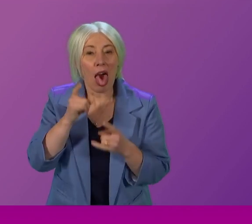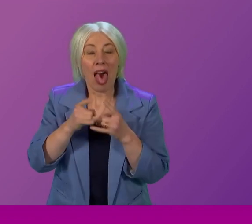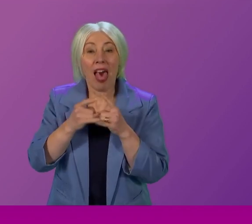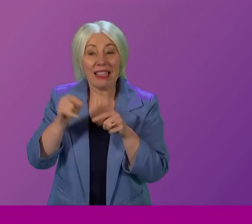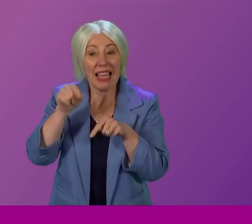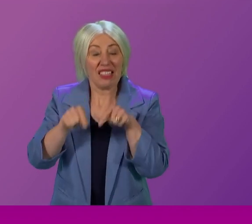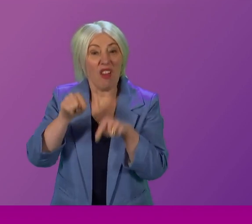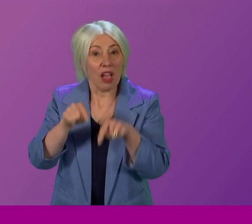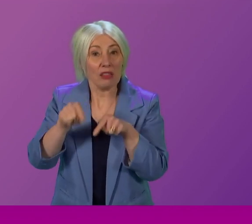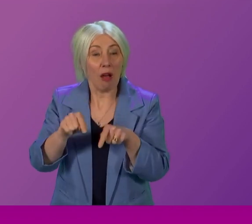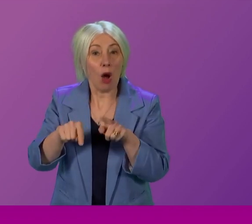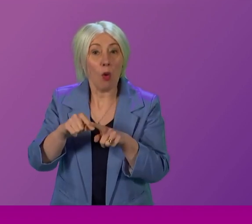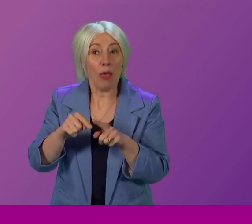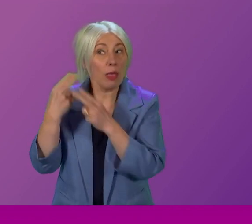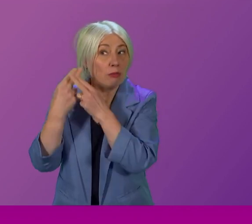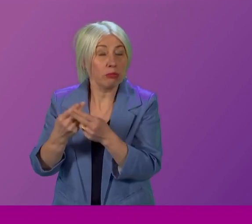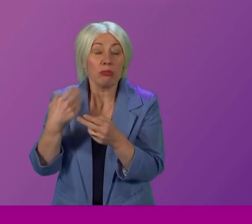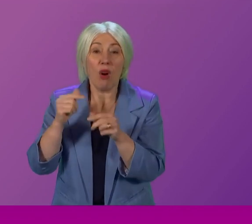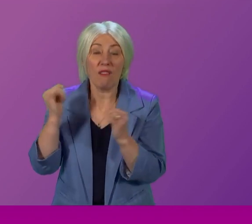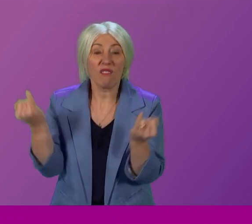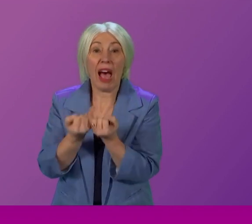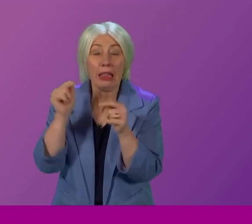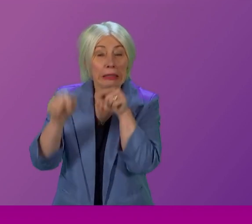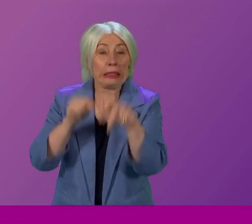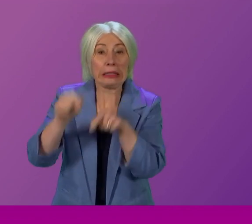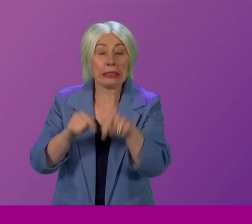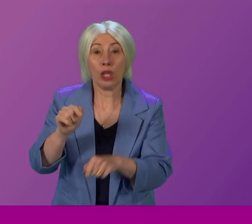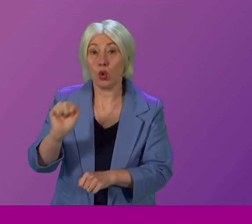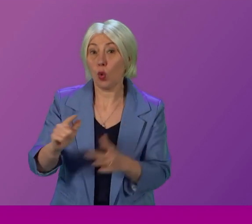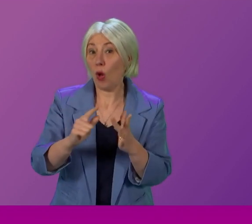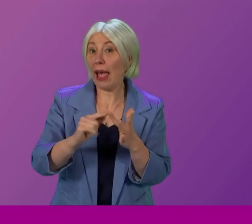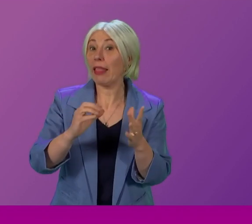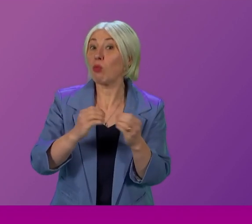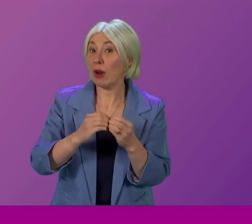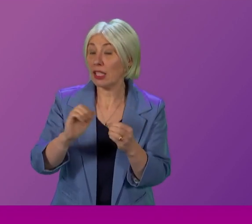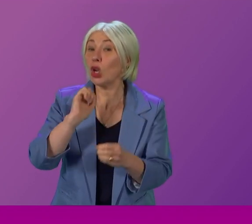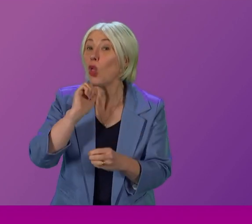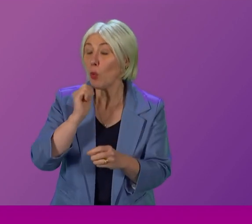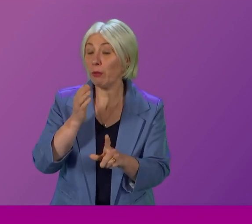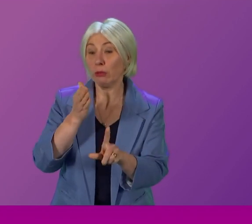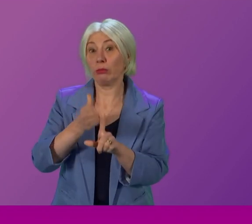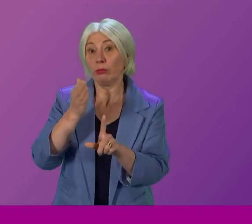a history of violence. Therefore, Isla Bryson will be considered a woman by this Government.